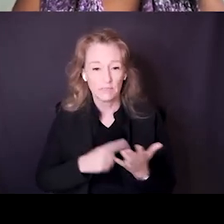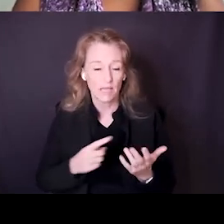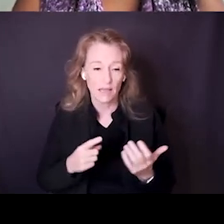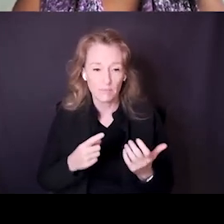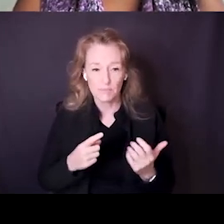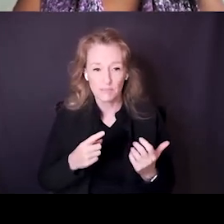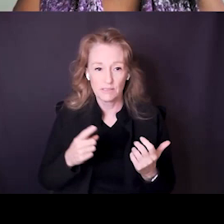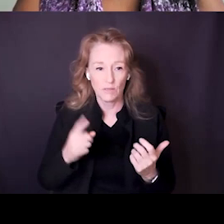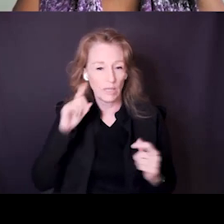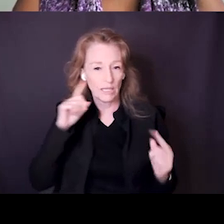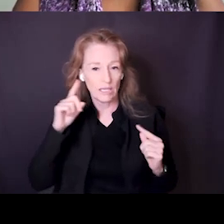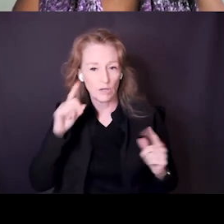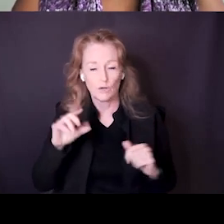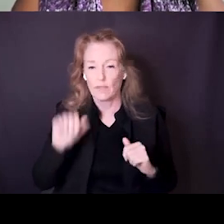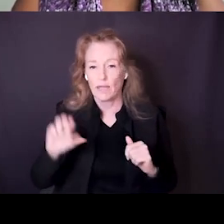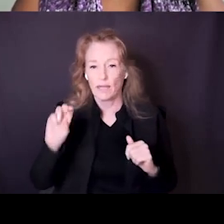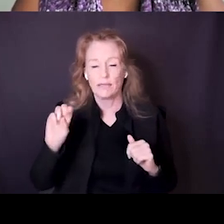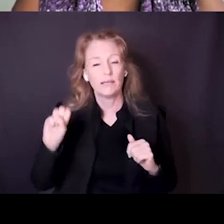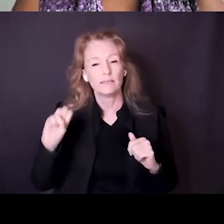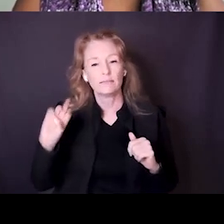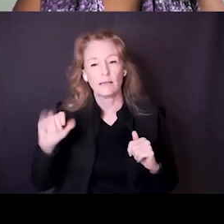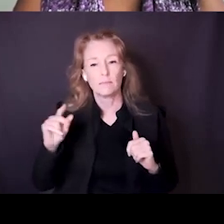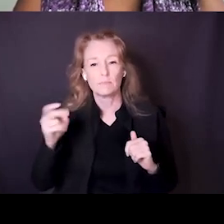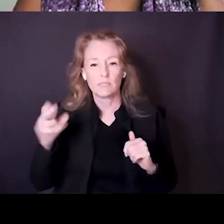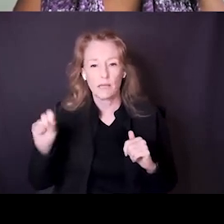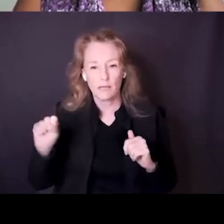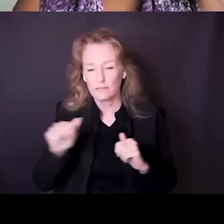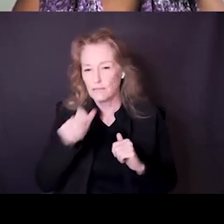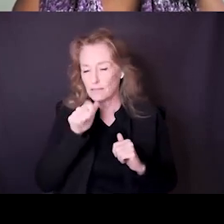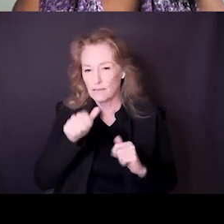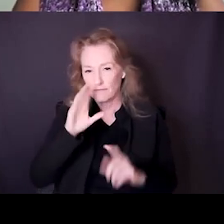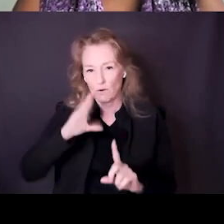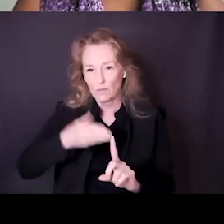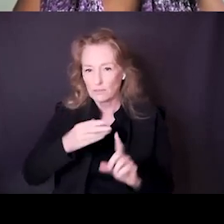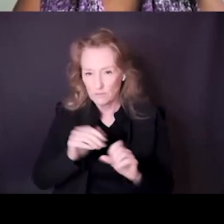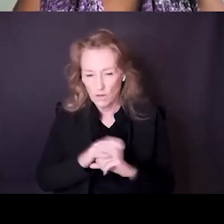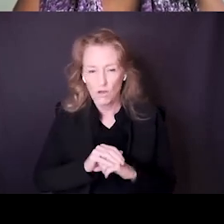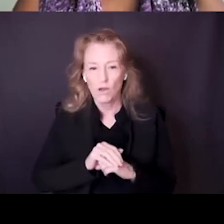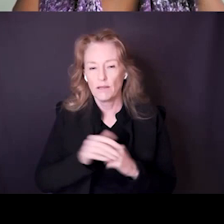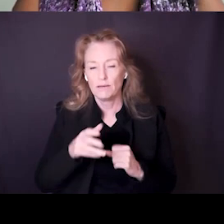COMMUNITIES AND CONCENTRATES SERVICES IN ONE AREA AND WE WANT TO